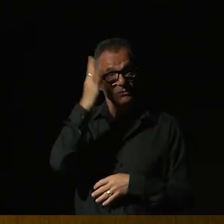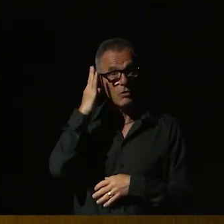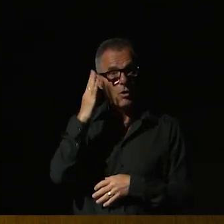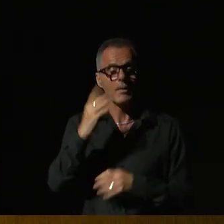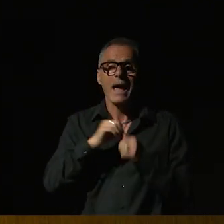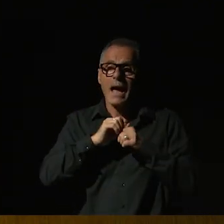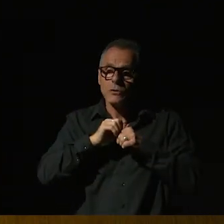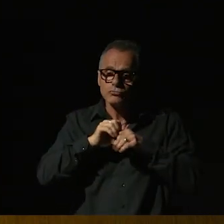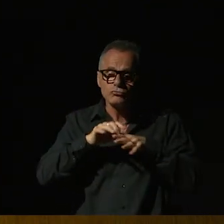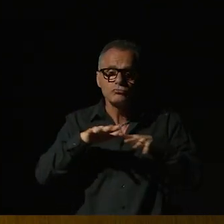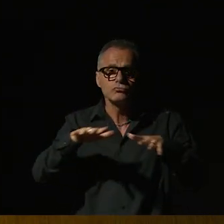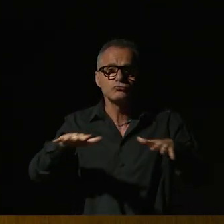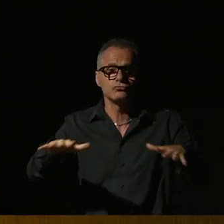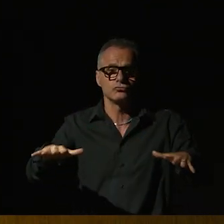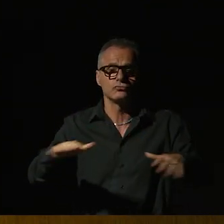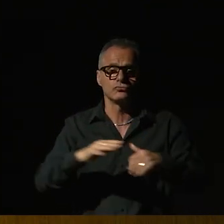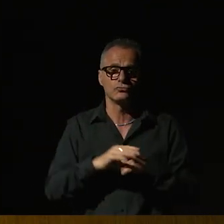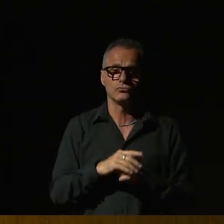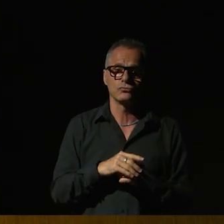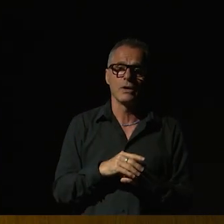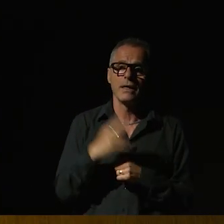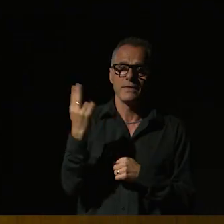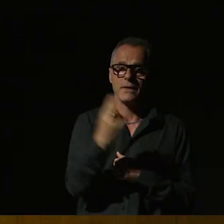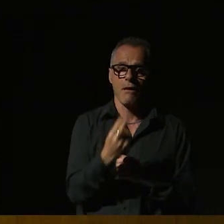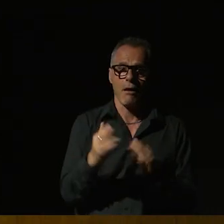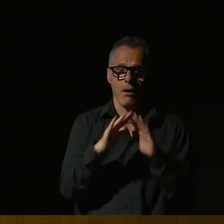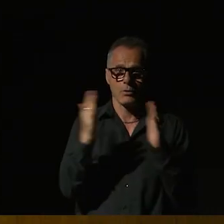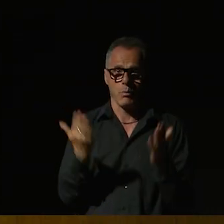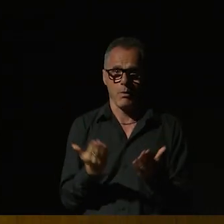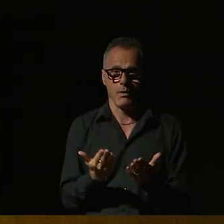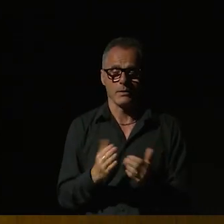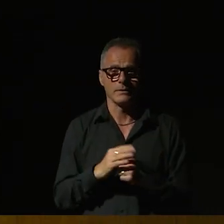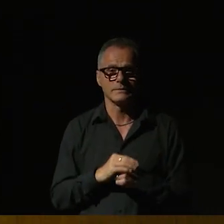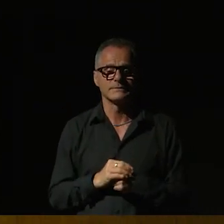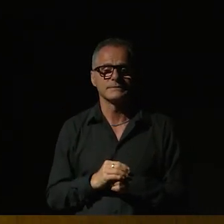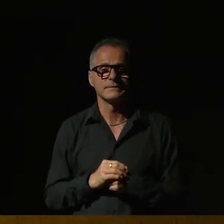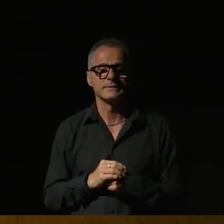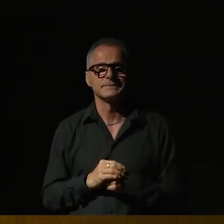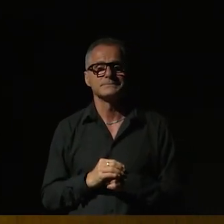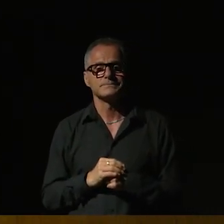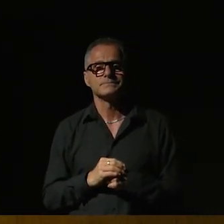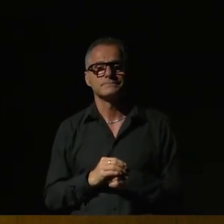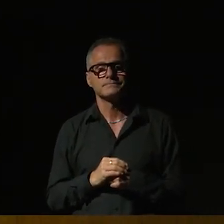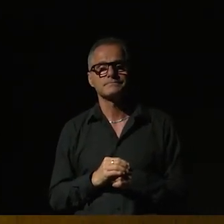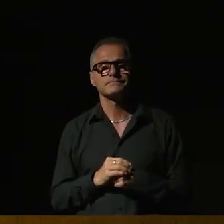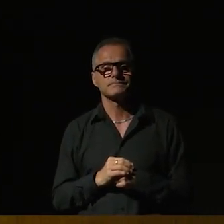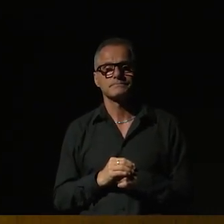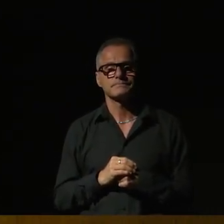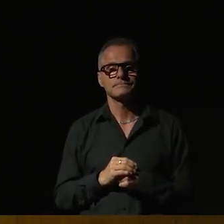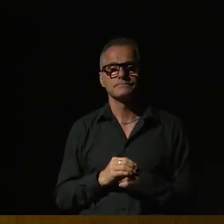of Dominichino, Guido Reni and Pietro da Cortona. Some of them worked in the second phase